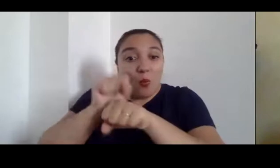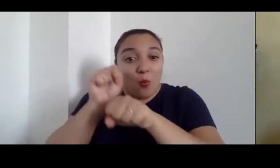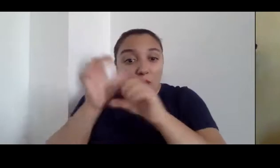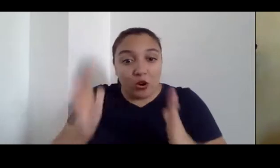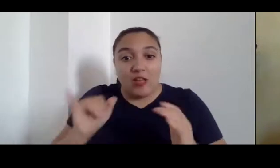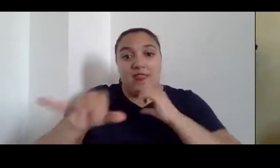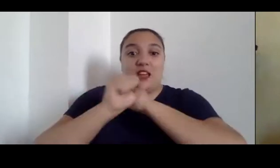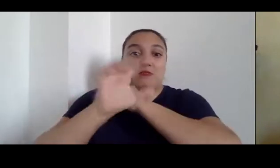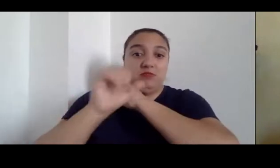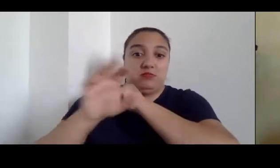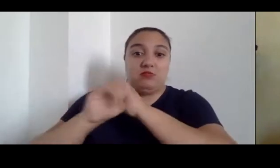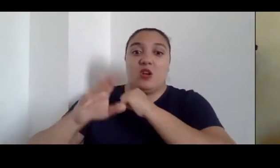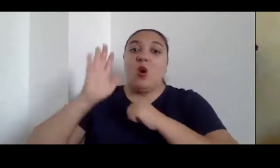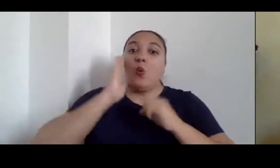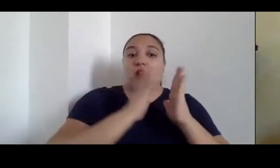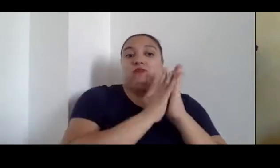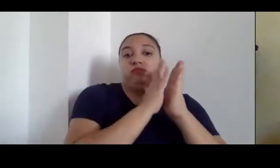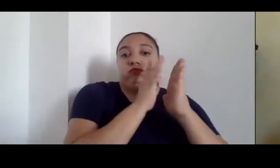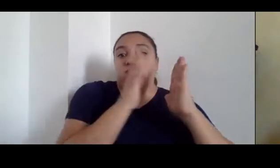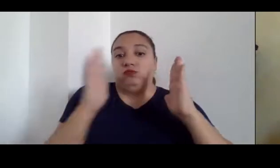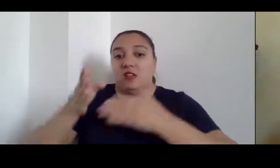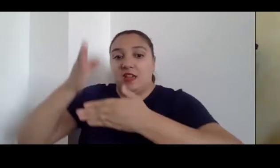arts workers into the decision making that will envision our